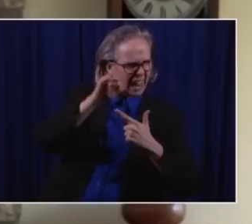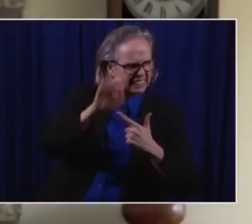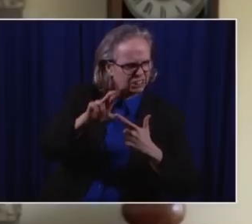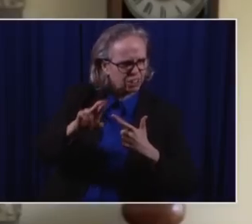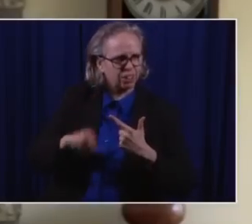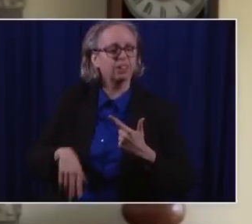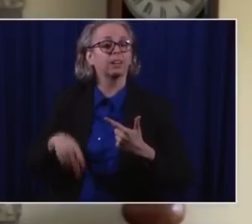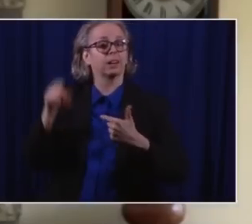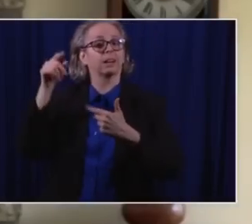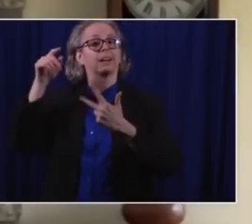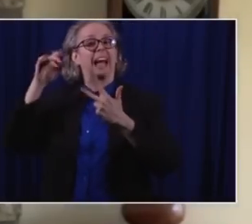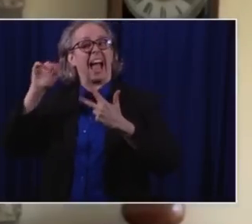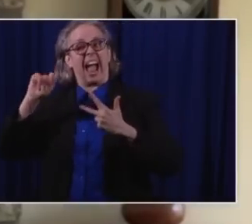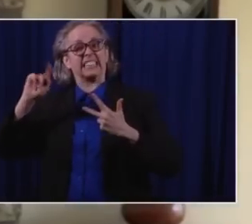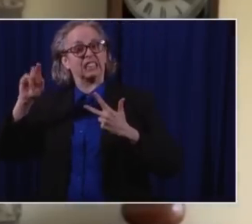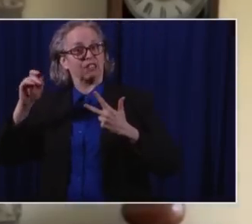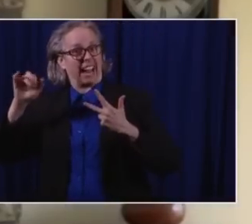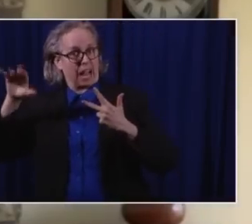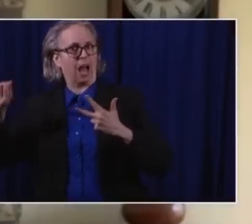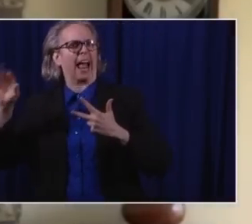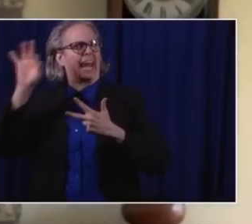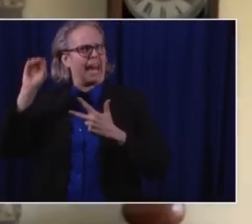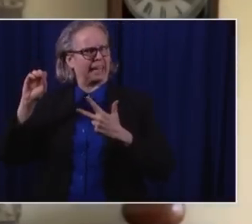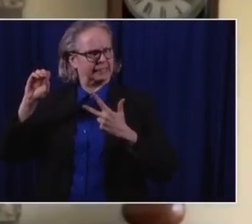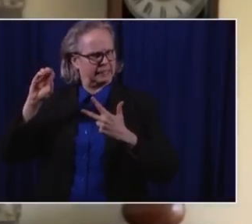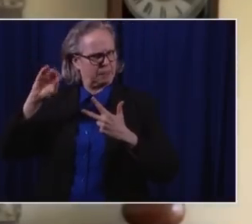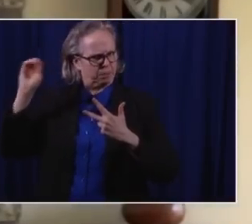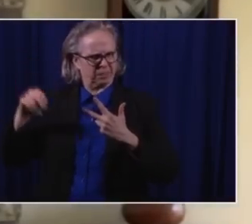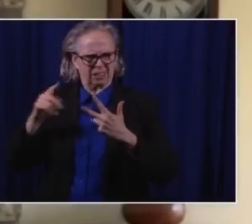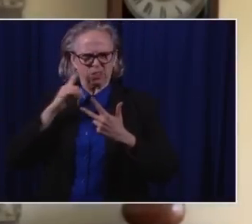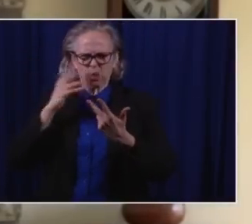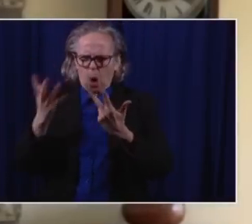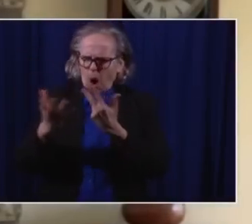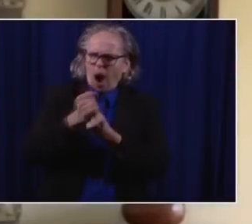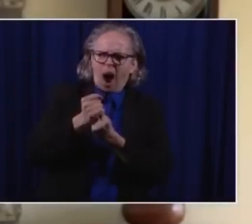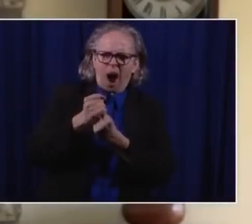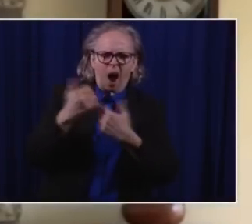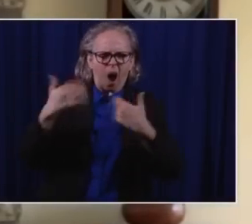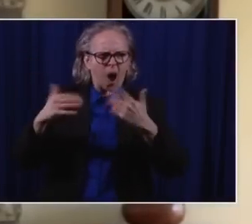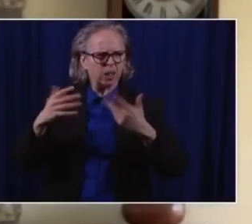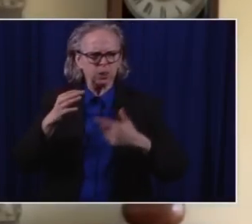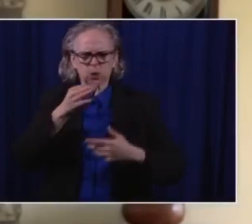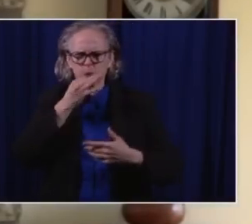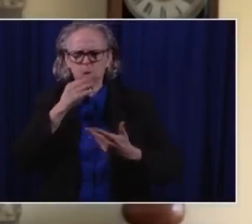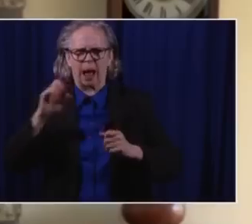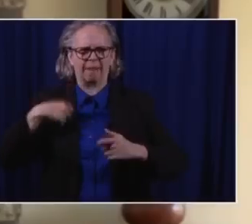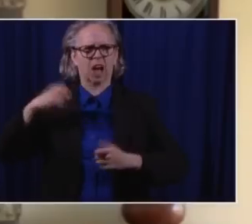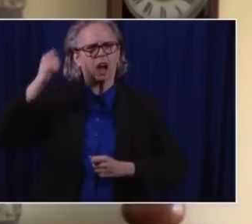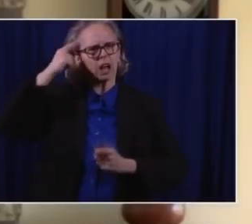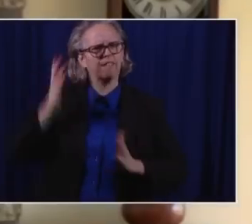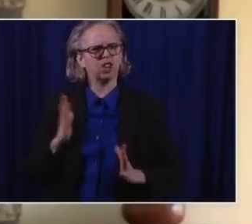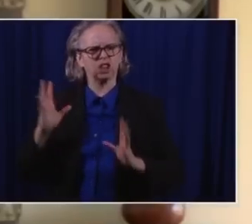Pfizer and Moderna being about 95% that is just great news later this afternoon I will be on a call with other other